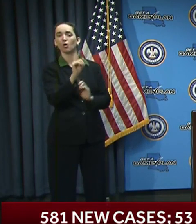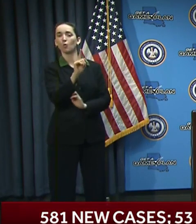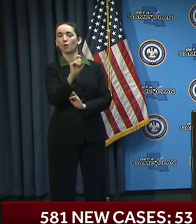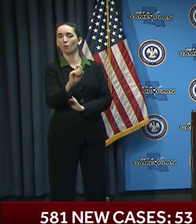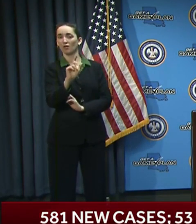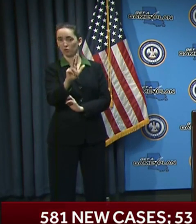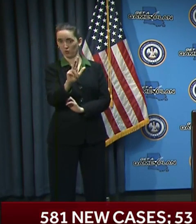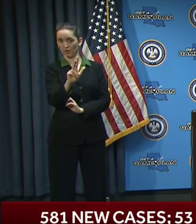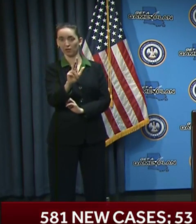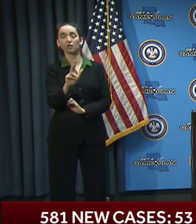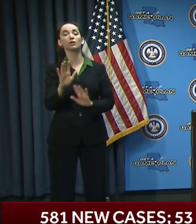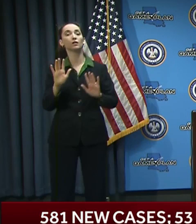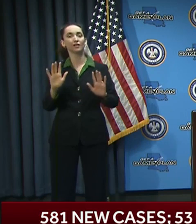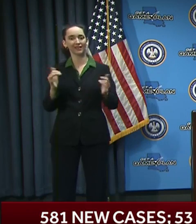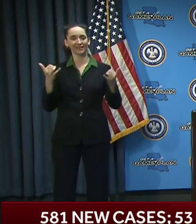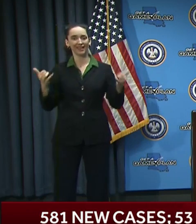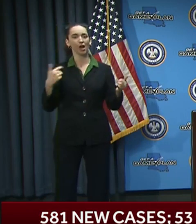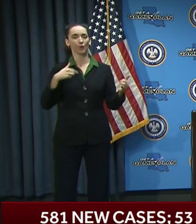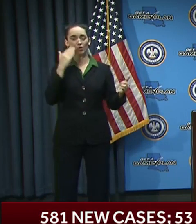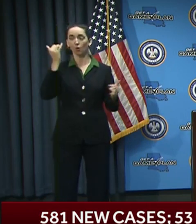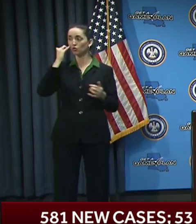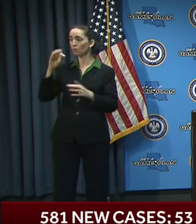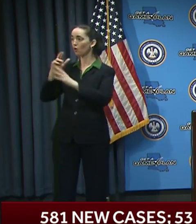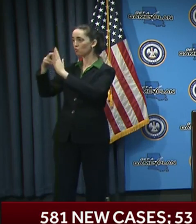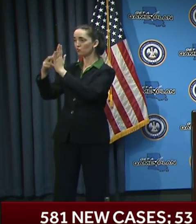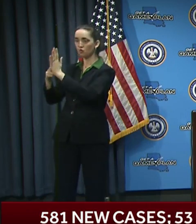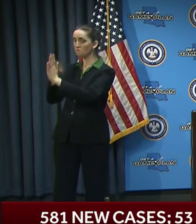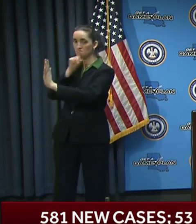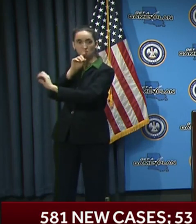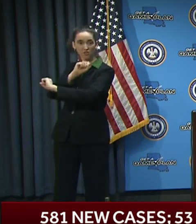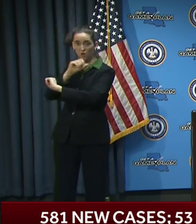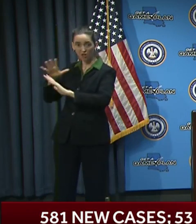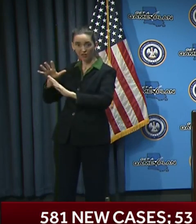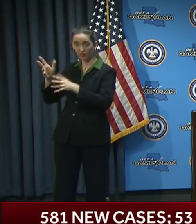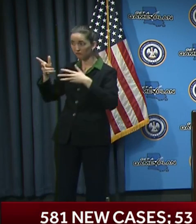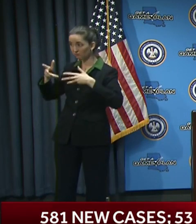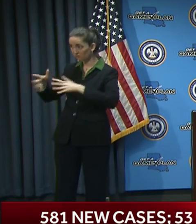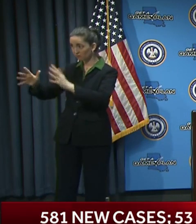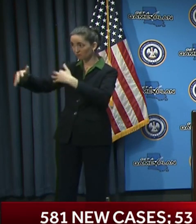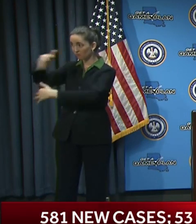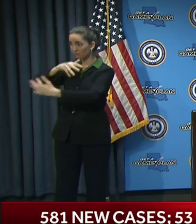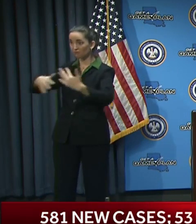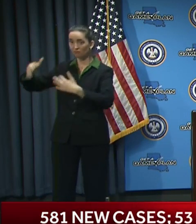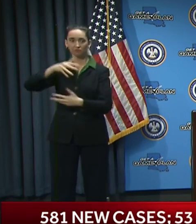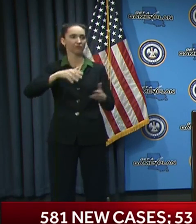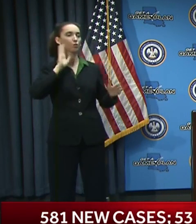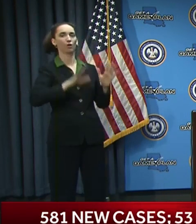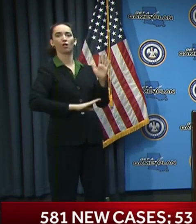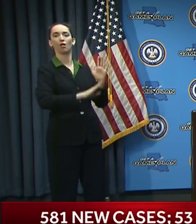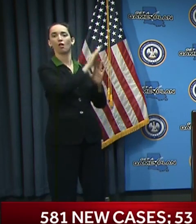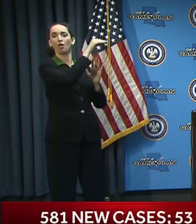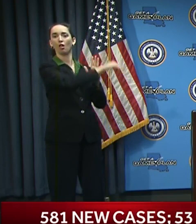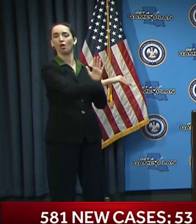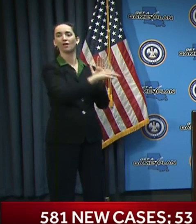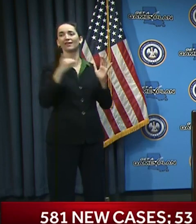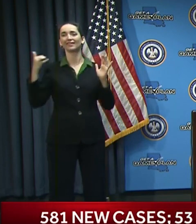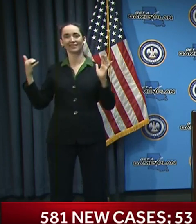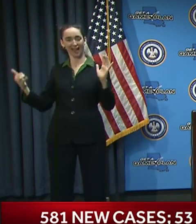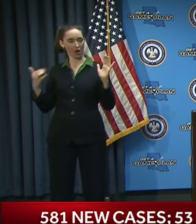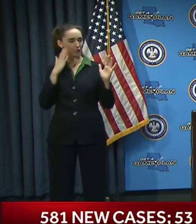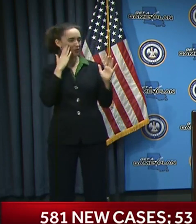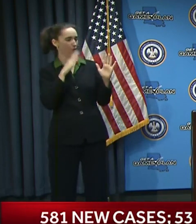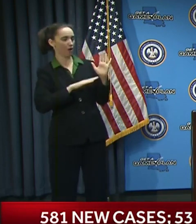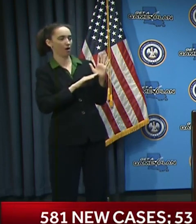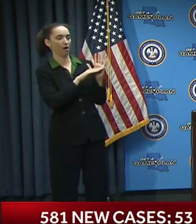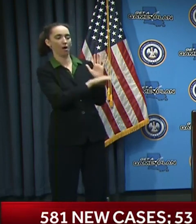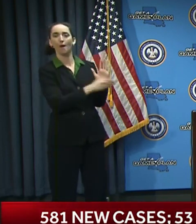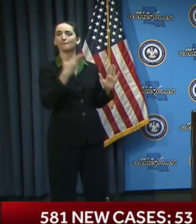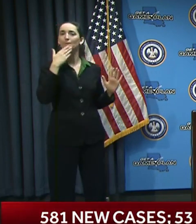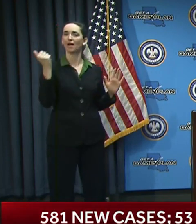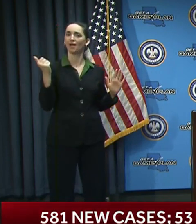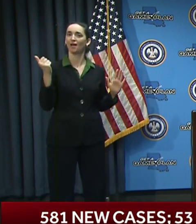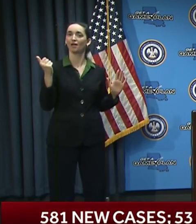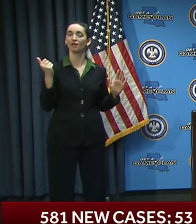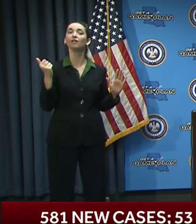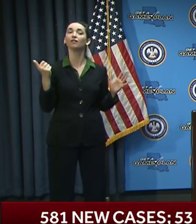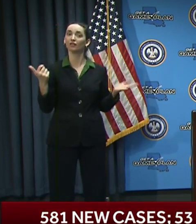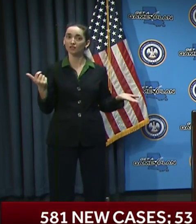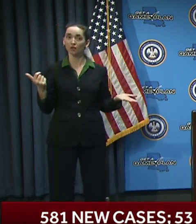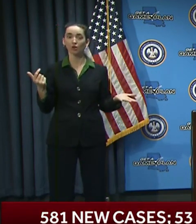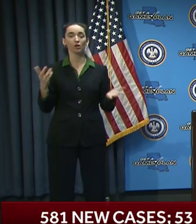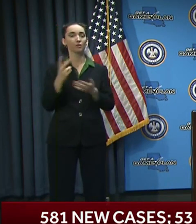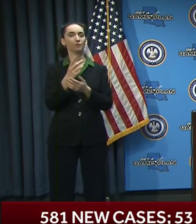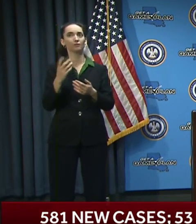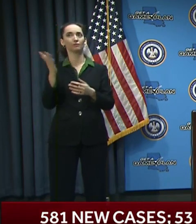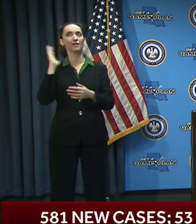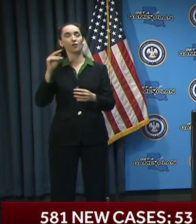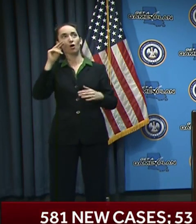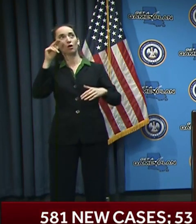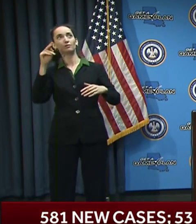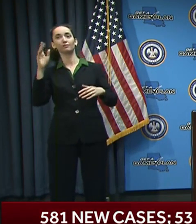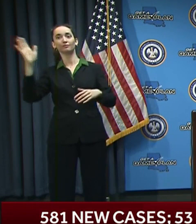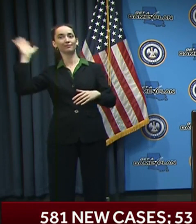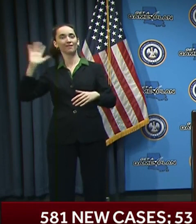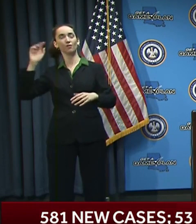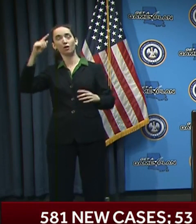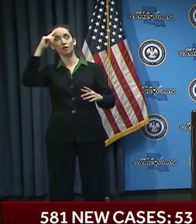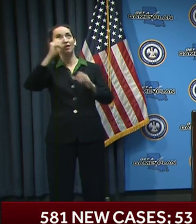AND SO WHAT THAT MEANS IS WE’RE NOT TRANSMITTING COVID THE WAY THAT WE WOULD IF THESE MEASURES WERE NOT IN PLACE AND SO IT’S REALLY PAYING OFF FOR US AND WE’RE IN A MUCH BETTER PLACE